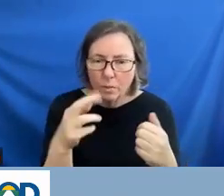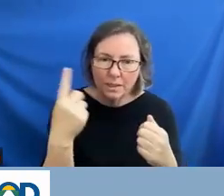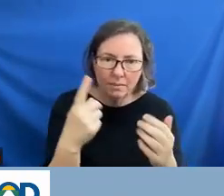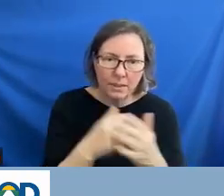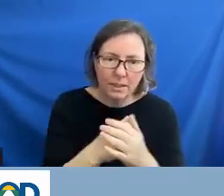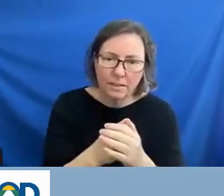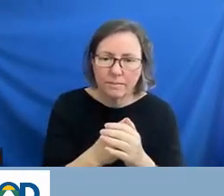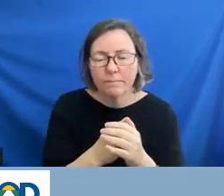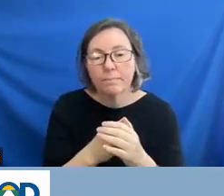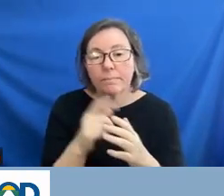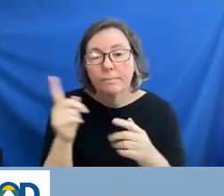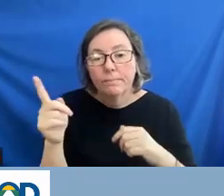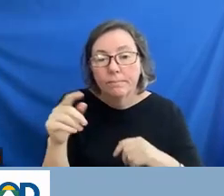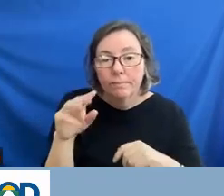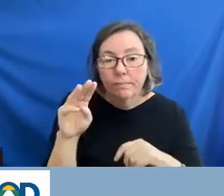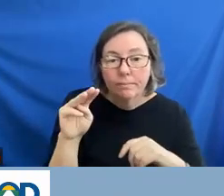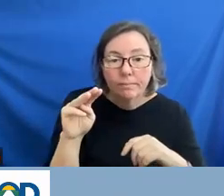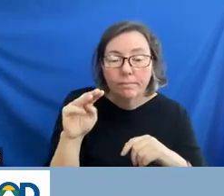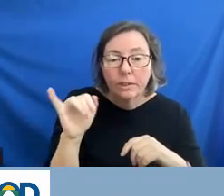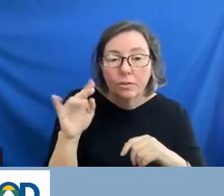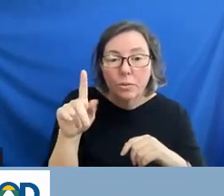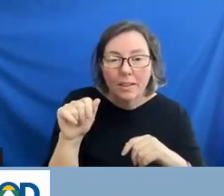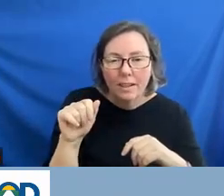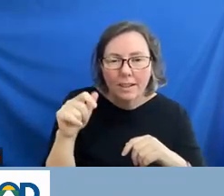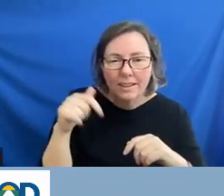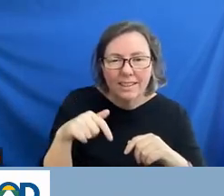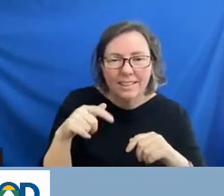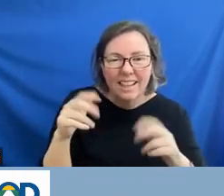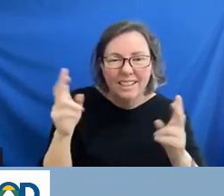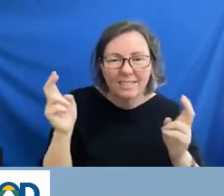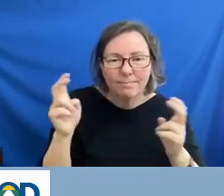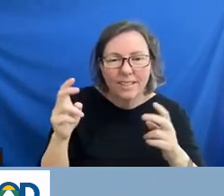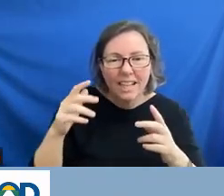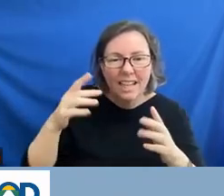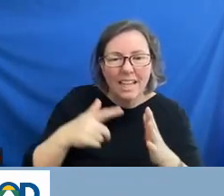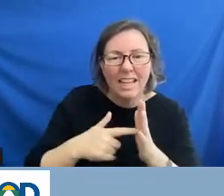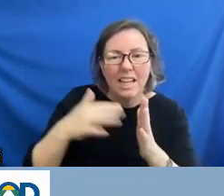Is this an intermittent lead after the FMLA?